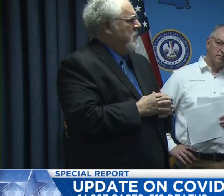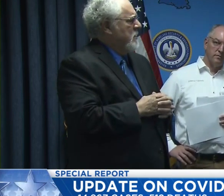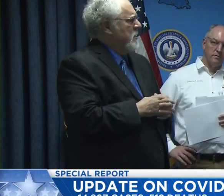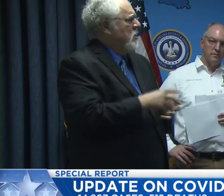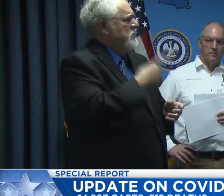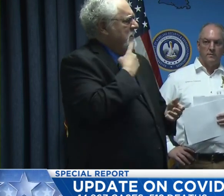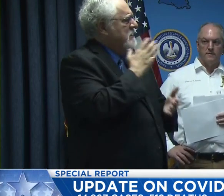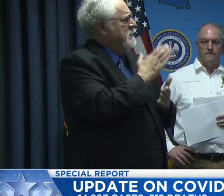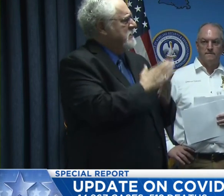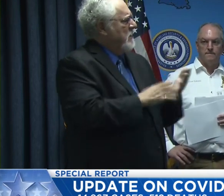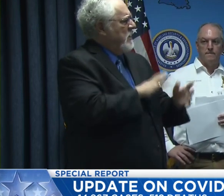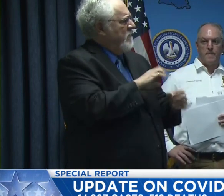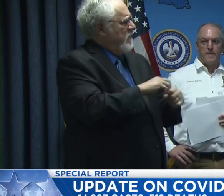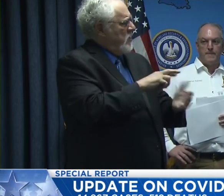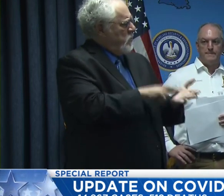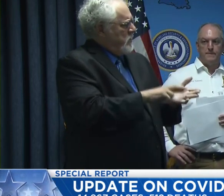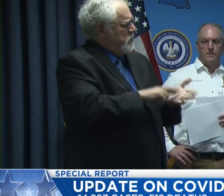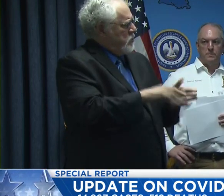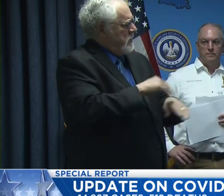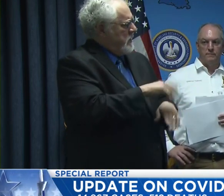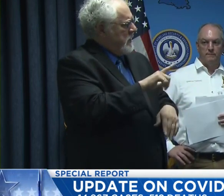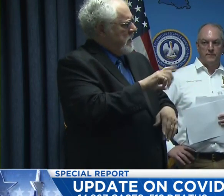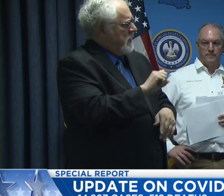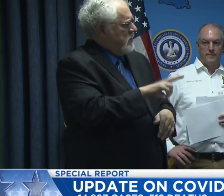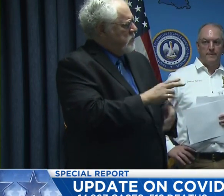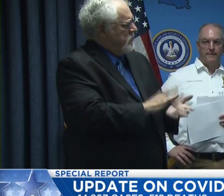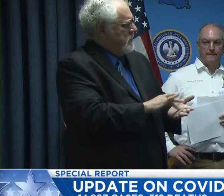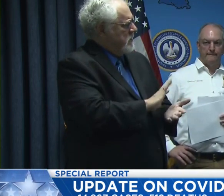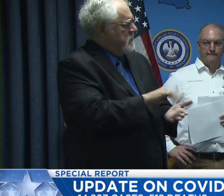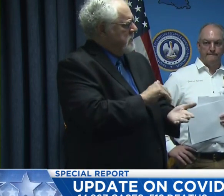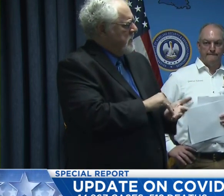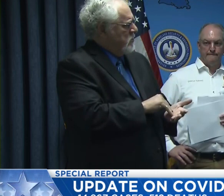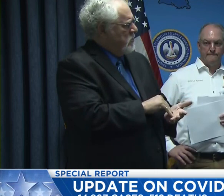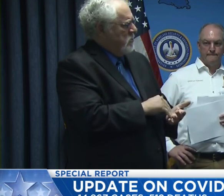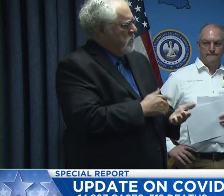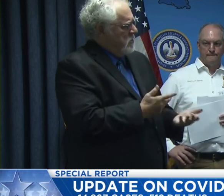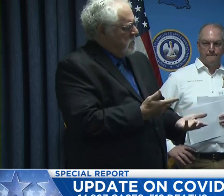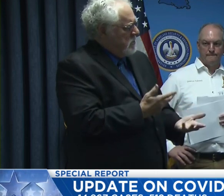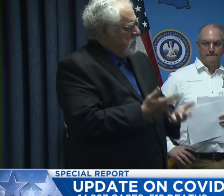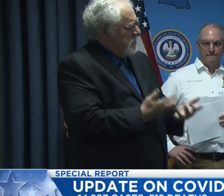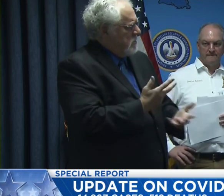WE HAVE BEEN TOLD. CAN YOU WALK THROUGH -- YOU